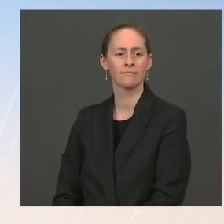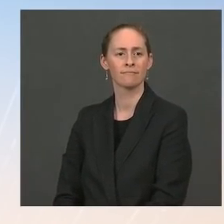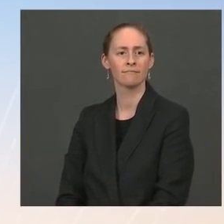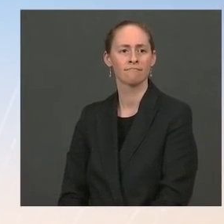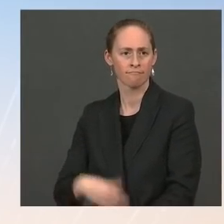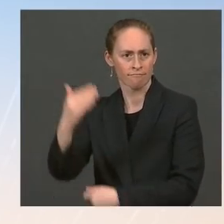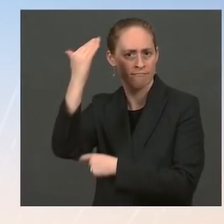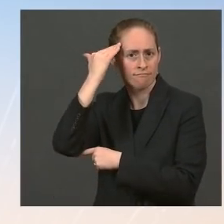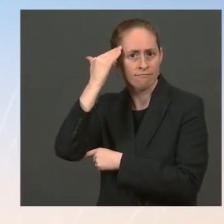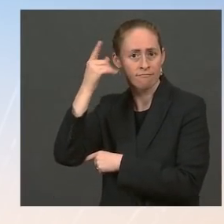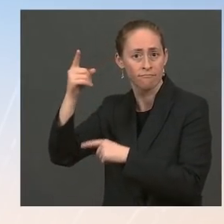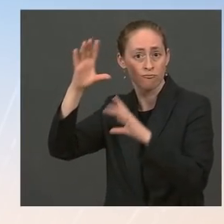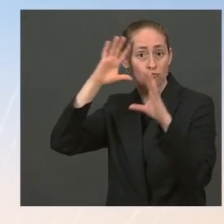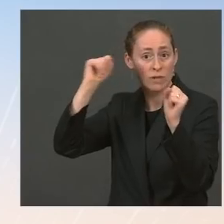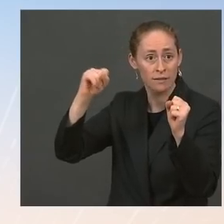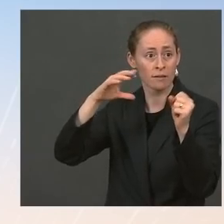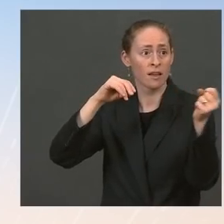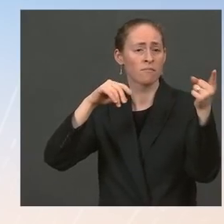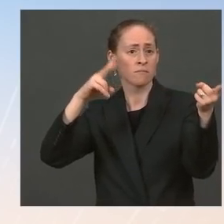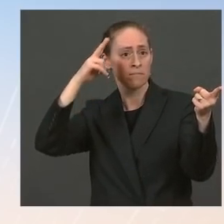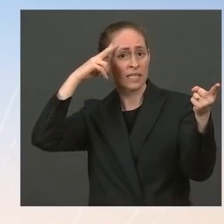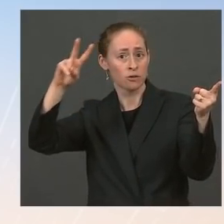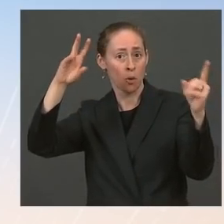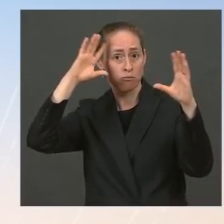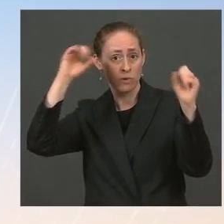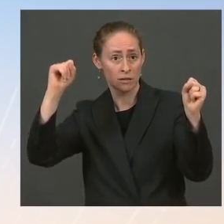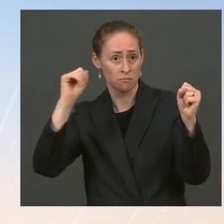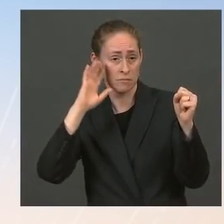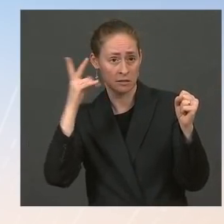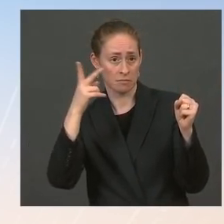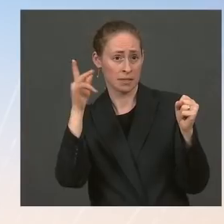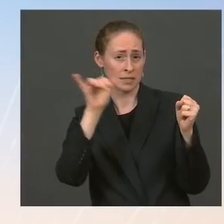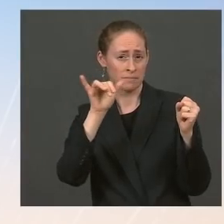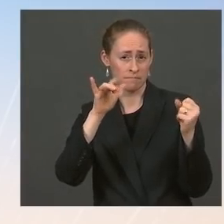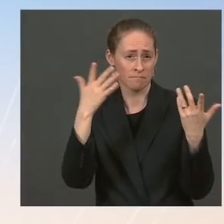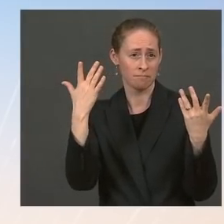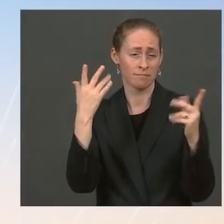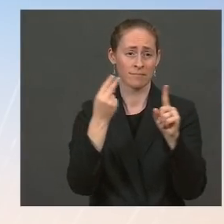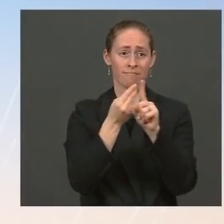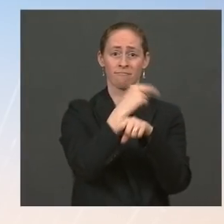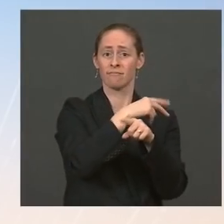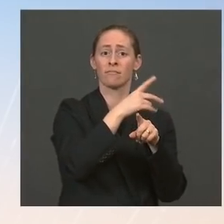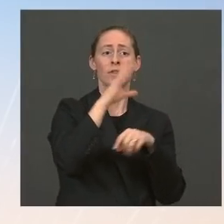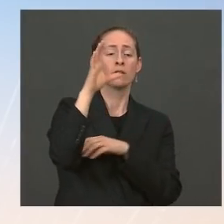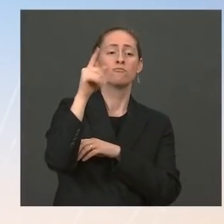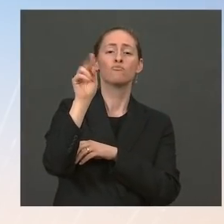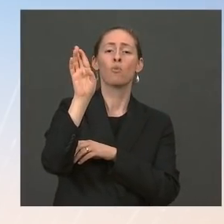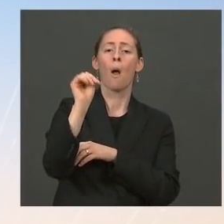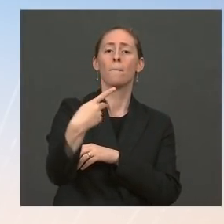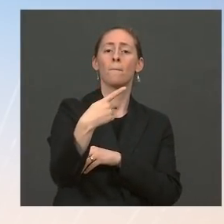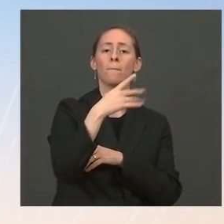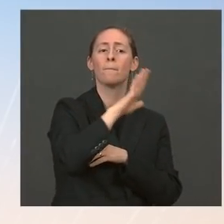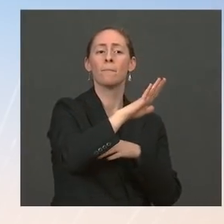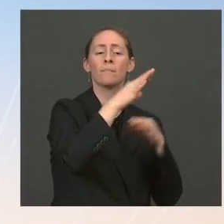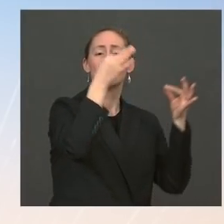on returning to the Trump-era "Remain in Mexico" policy? Ms. Psaki: I don't believe that's intended to be a big topic at this meeting.